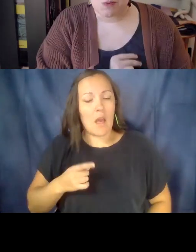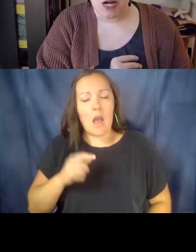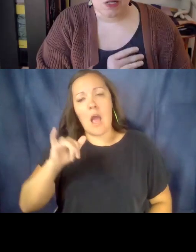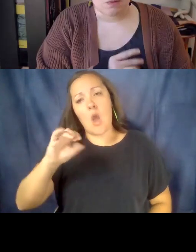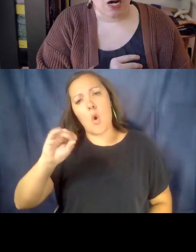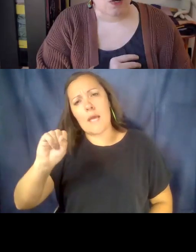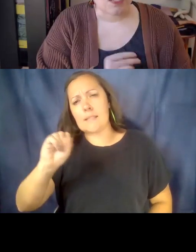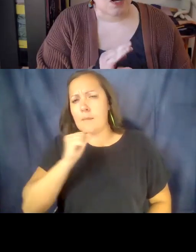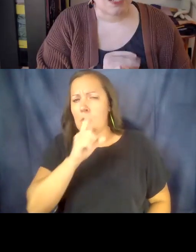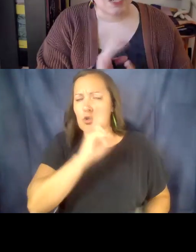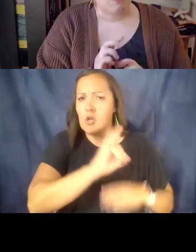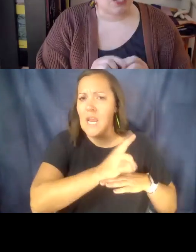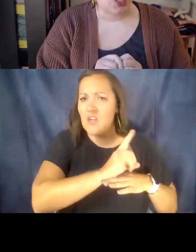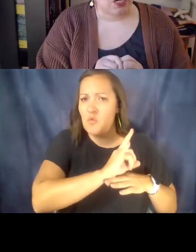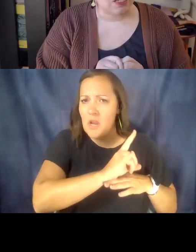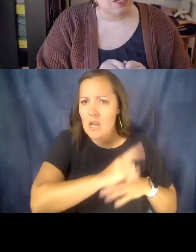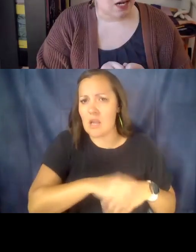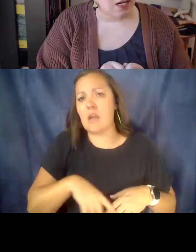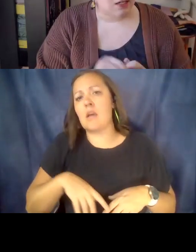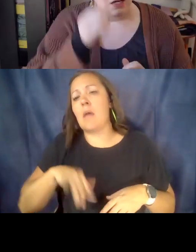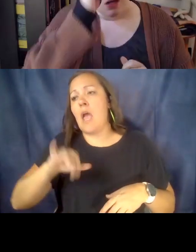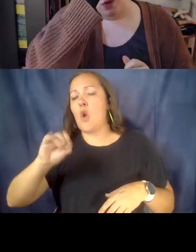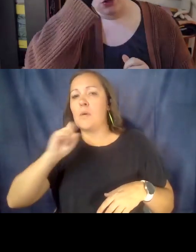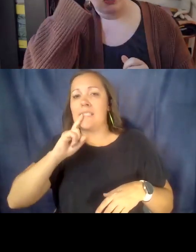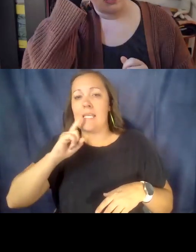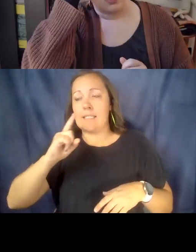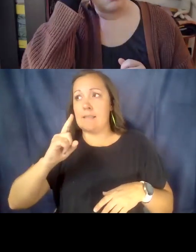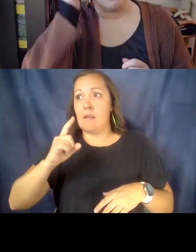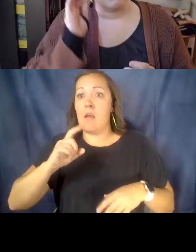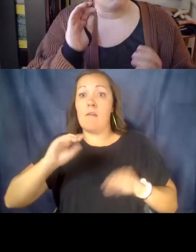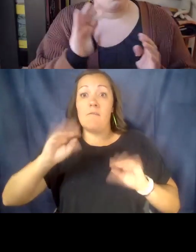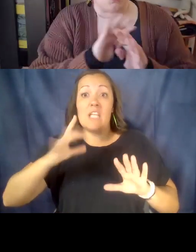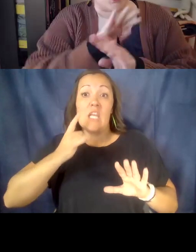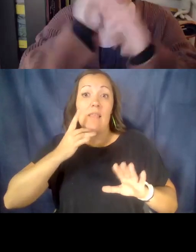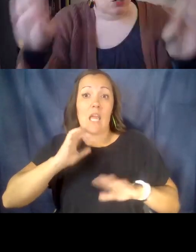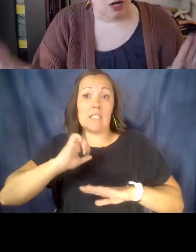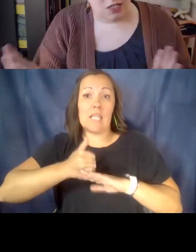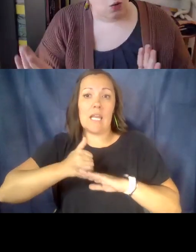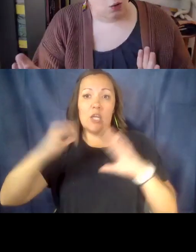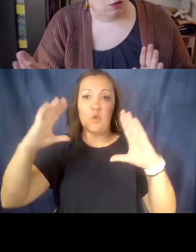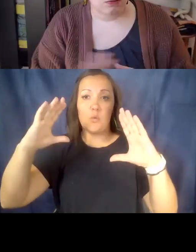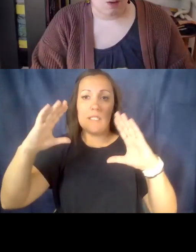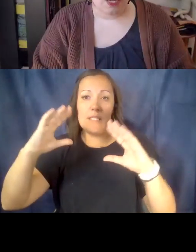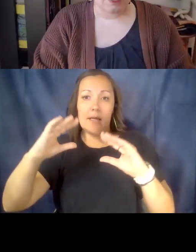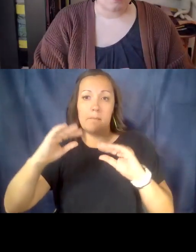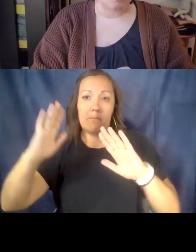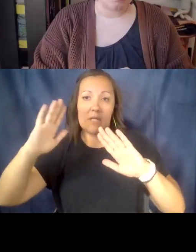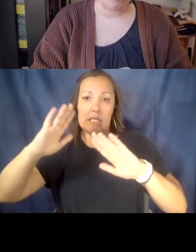but it now has a flashing lights setting which works across the whole operating system. So even